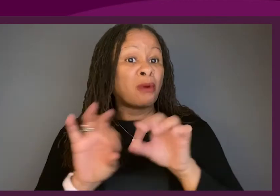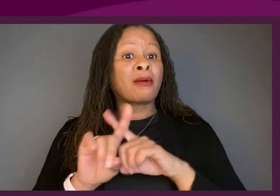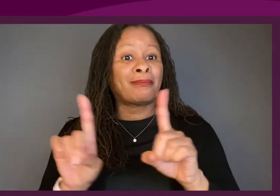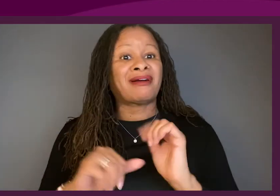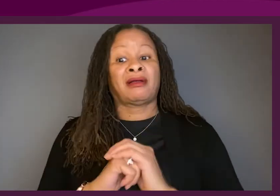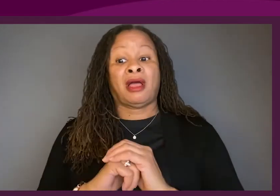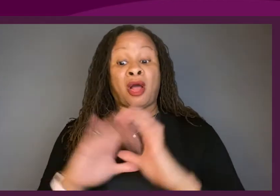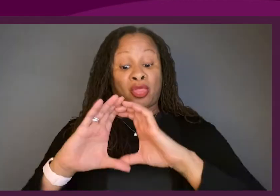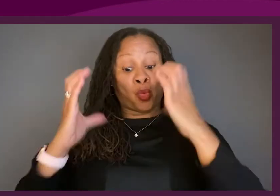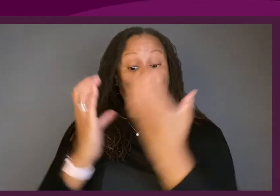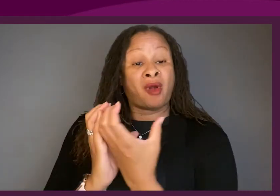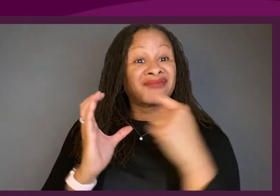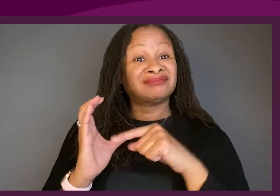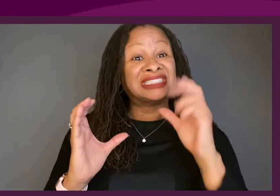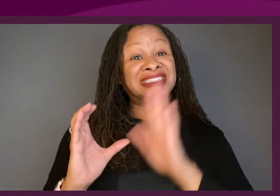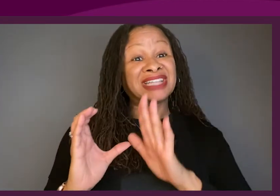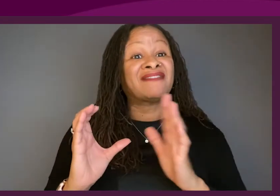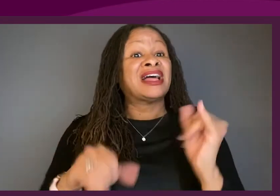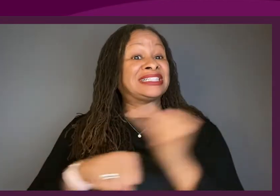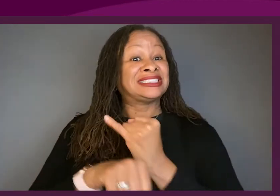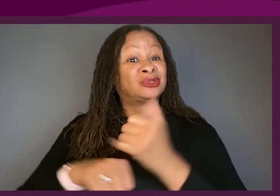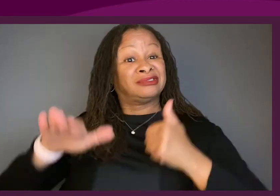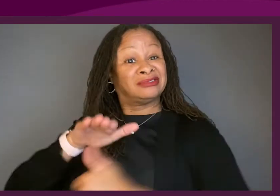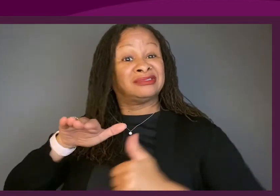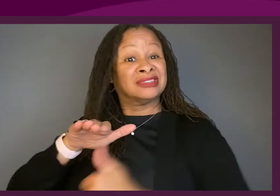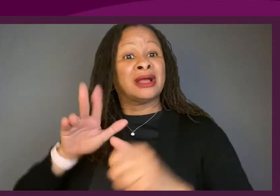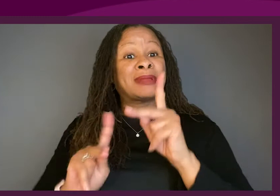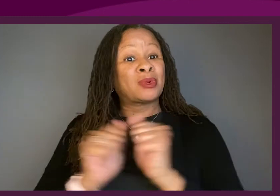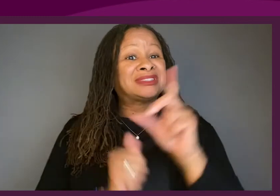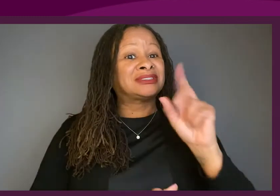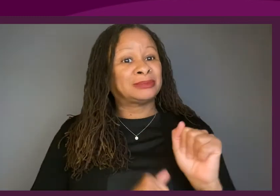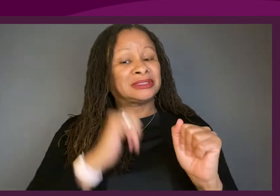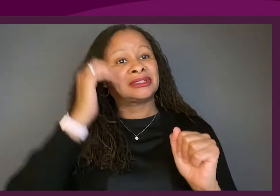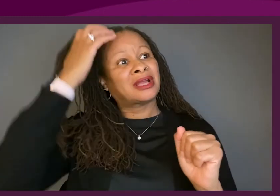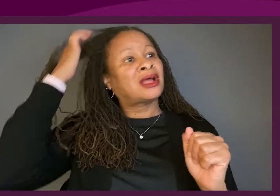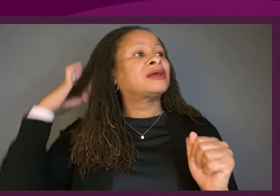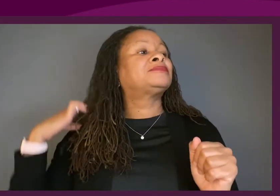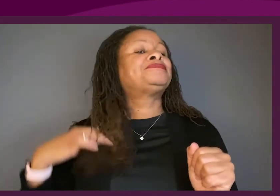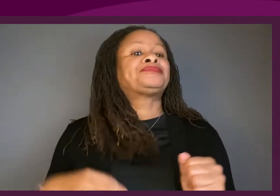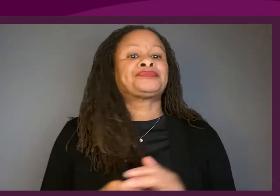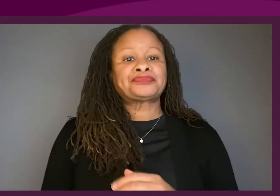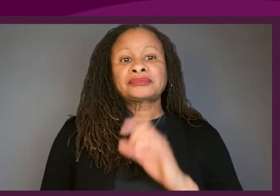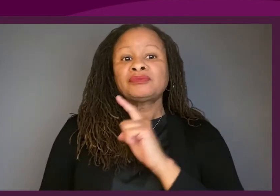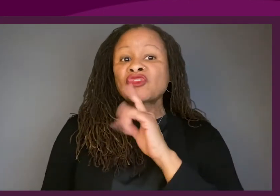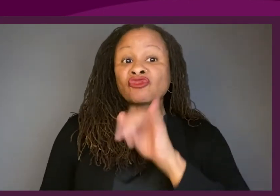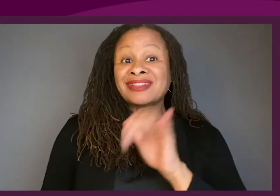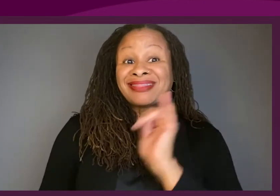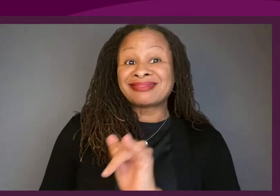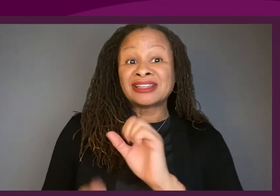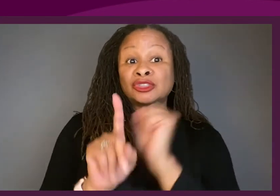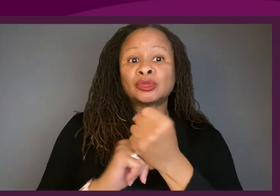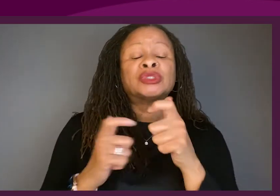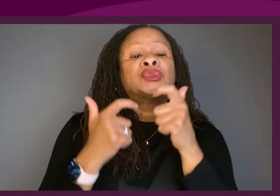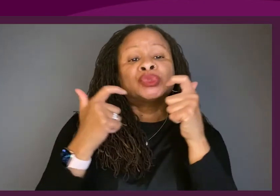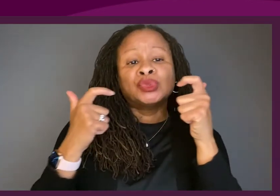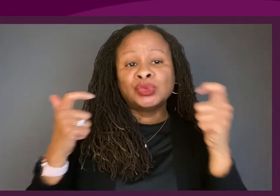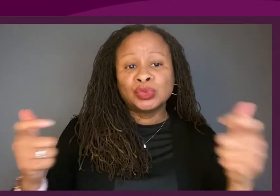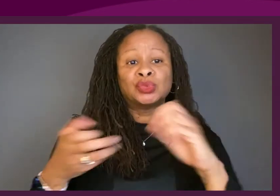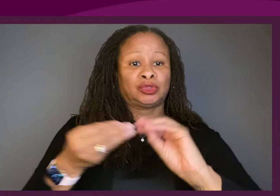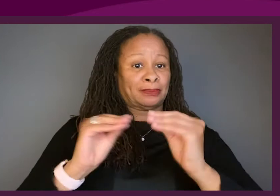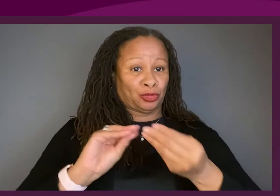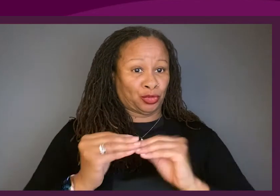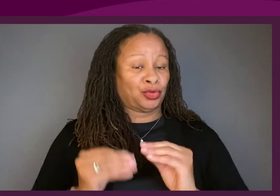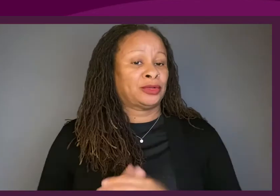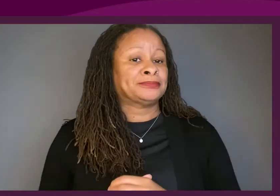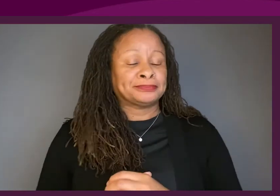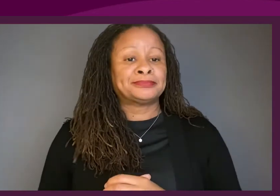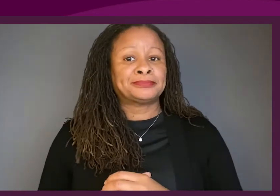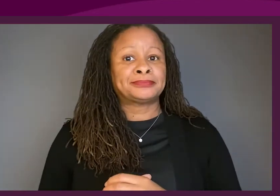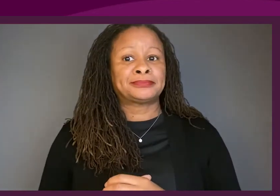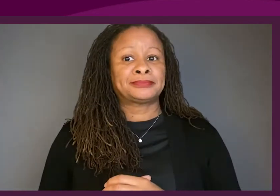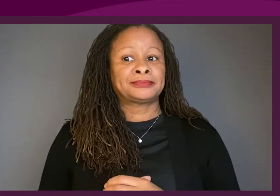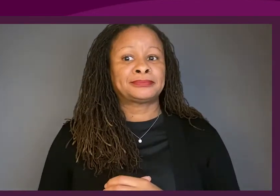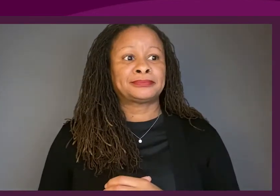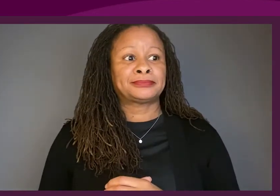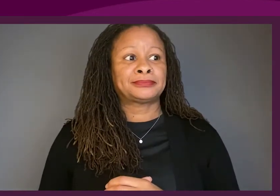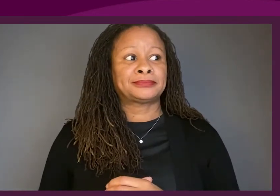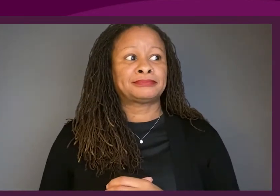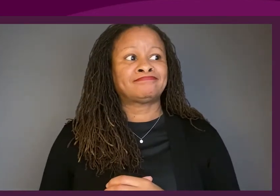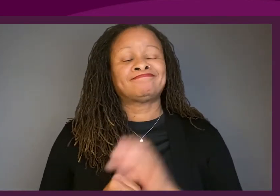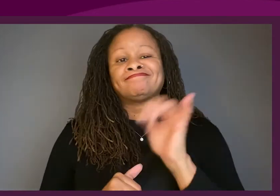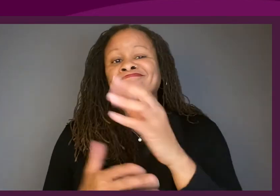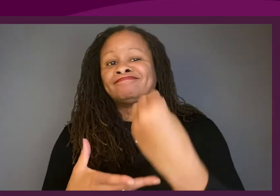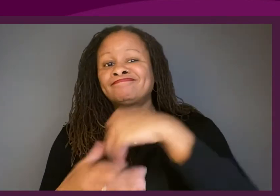Globally, the institutionalization of people with disabilities is a huge number.